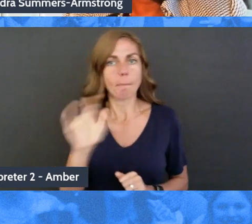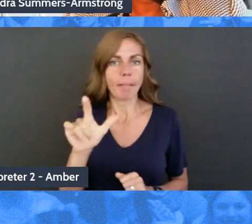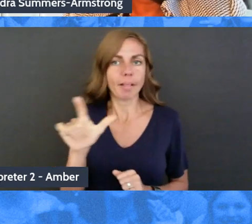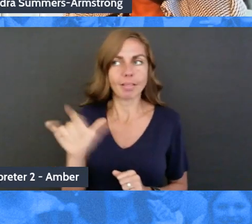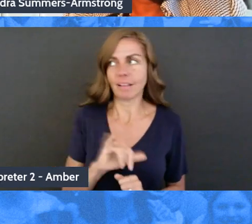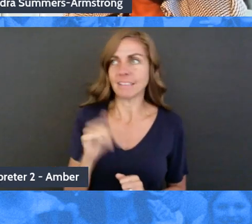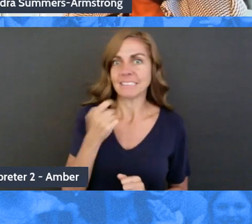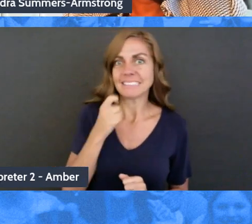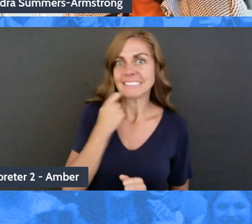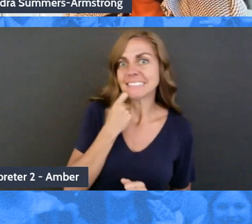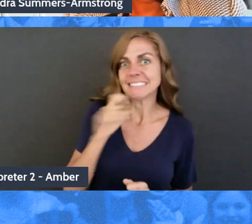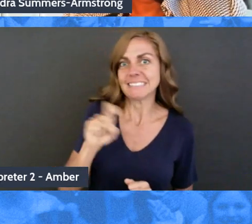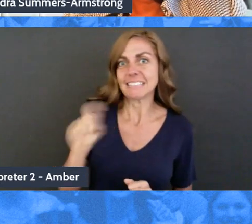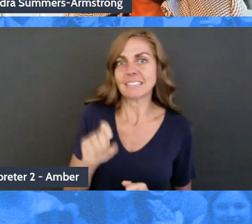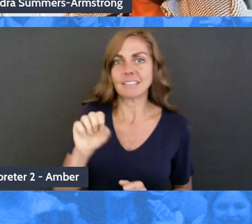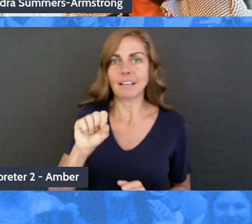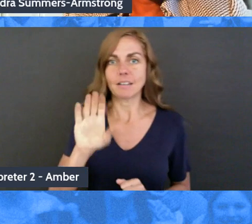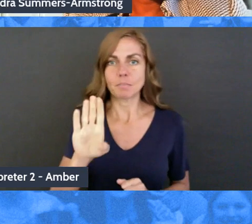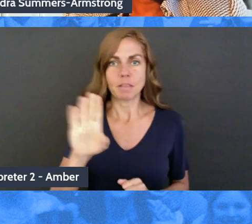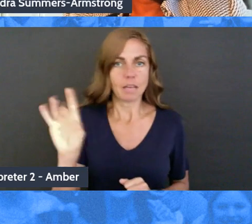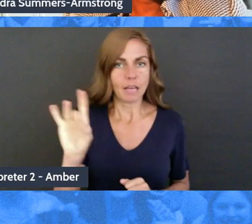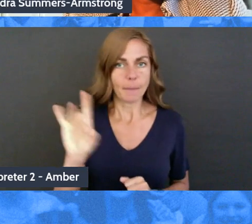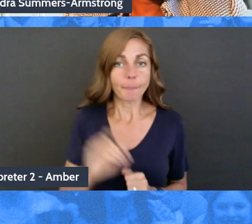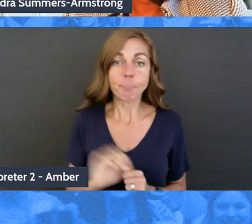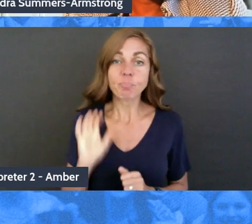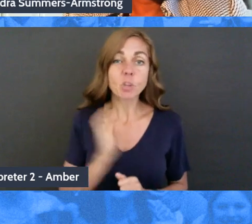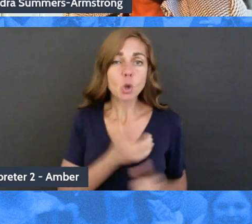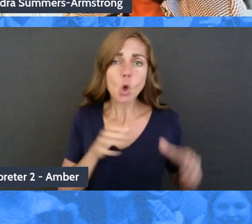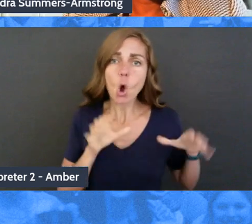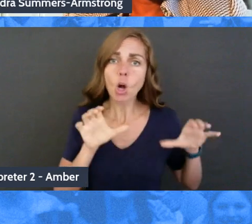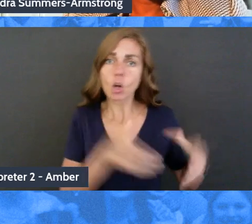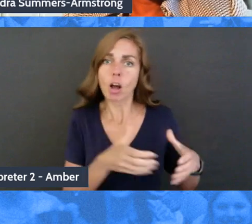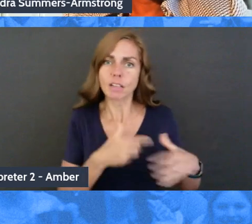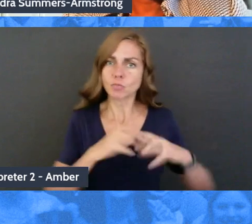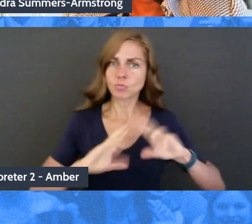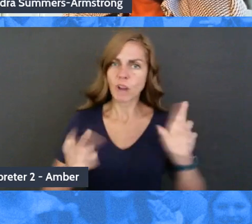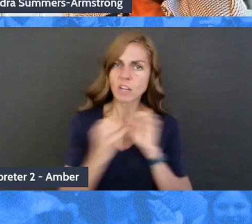Our caucus is ready, we are ready to fight against this bill.